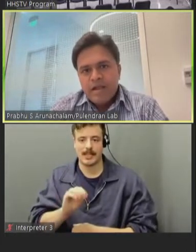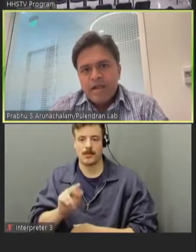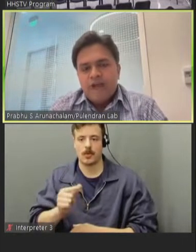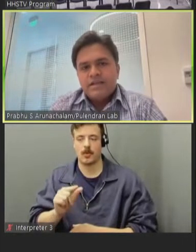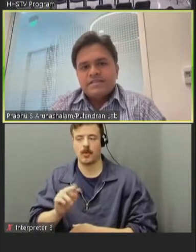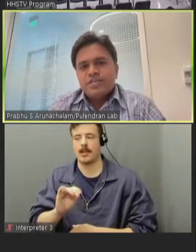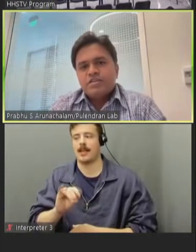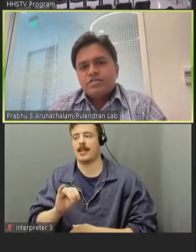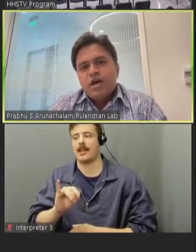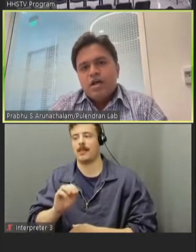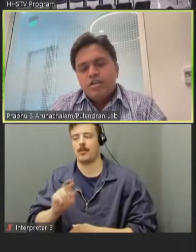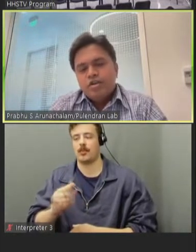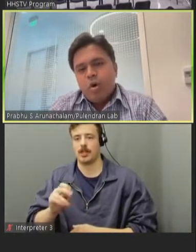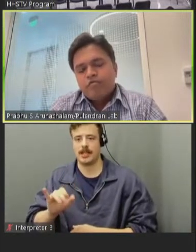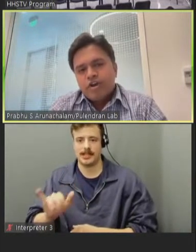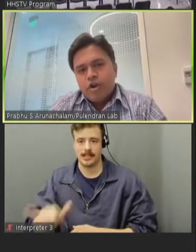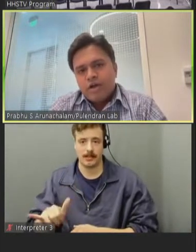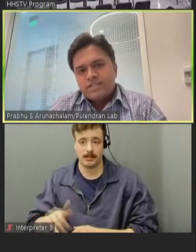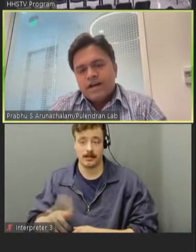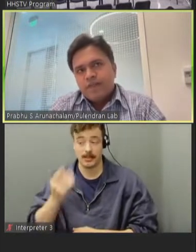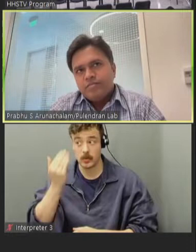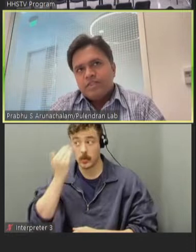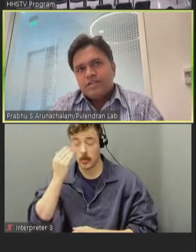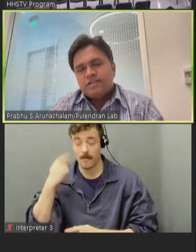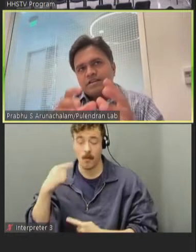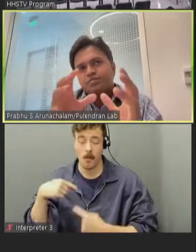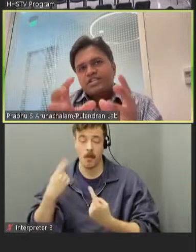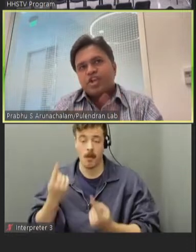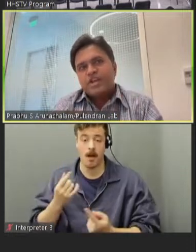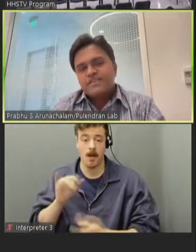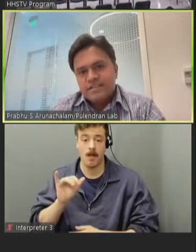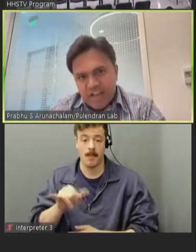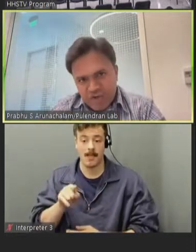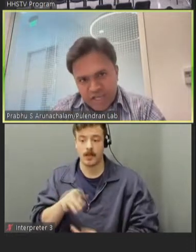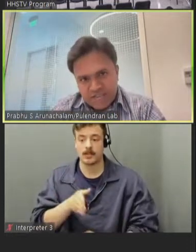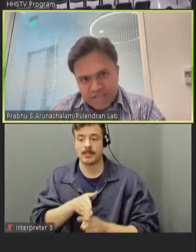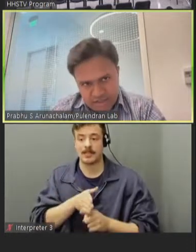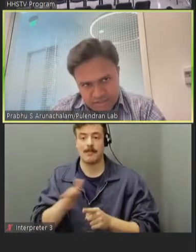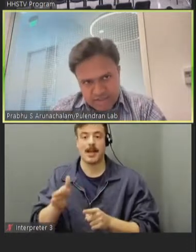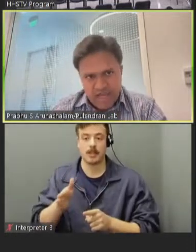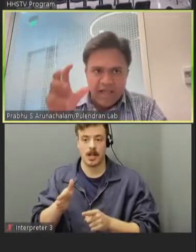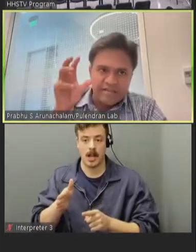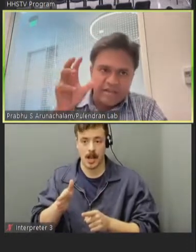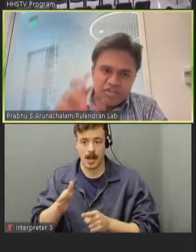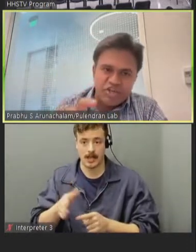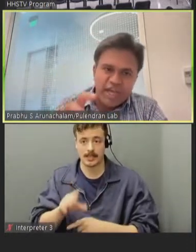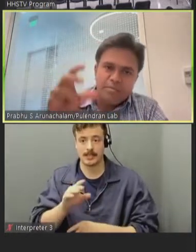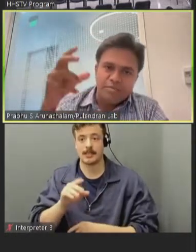And it has been known for a long time that there are specialized dendritic cells that take up